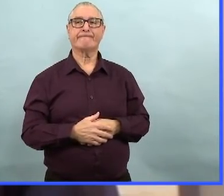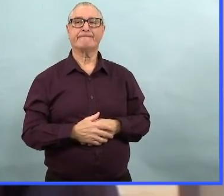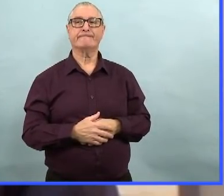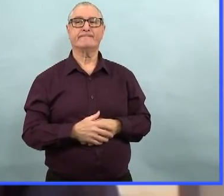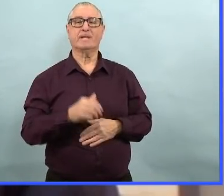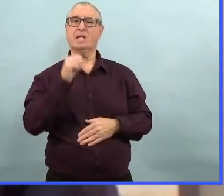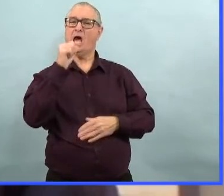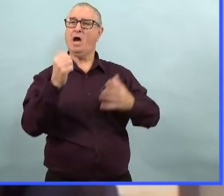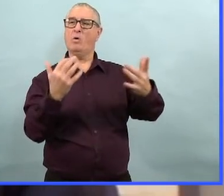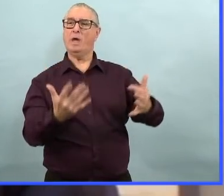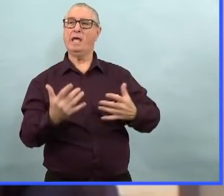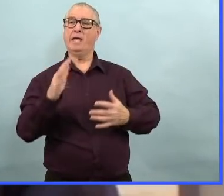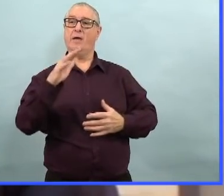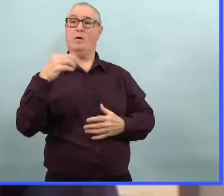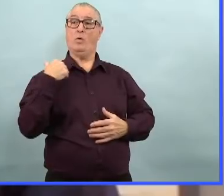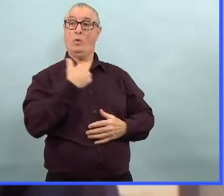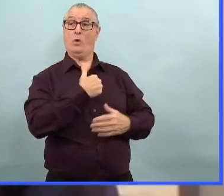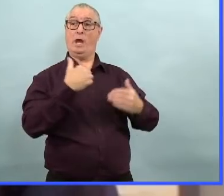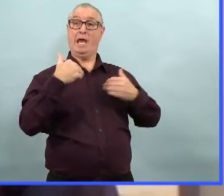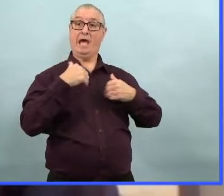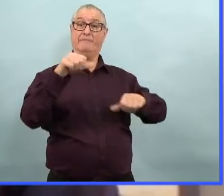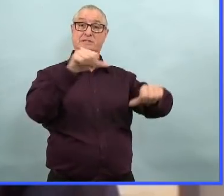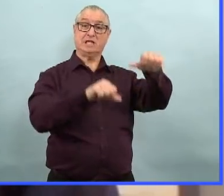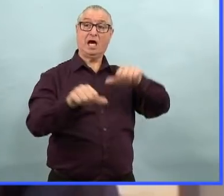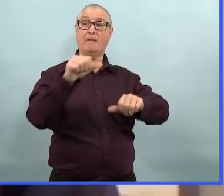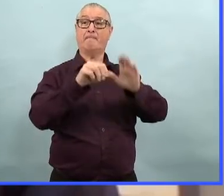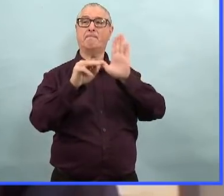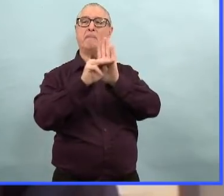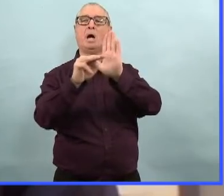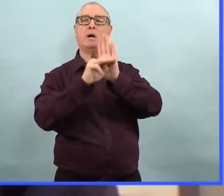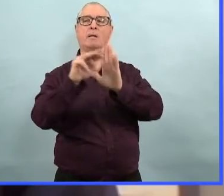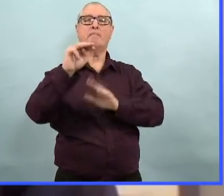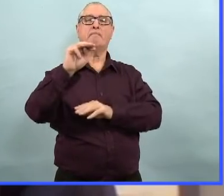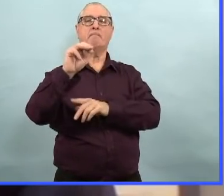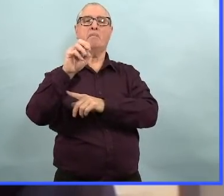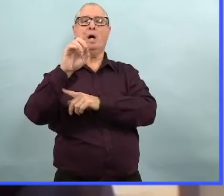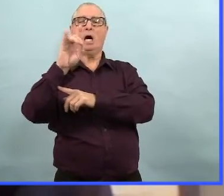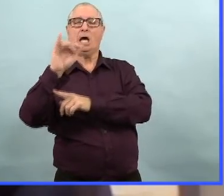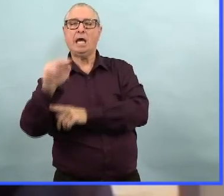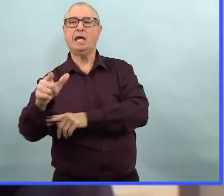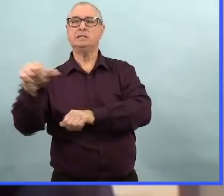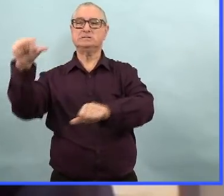and and put in restrictions of course every time we put in restrictions on we hear that they're